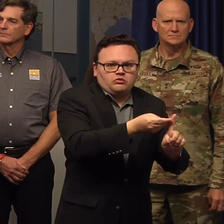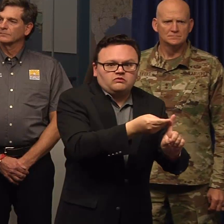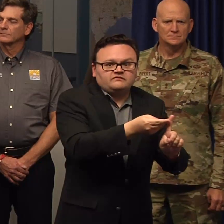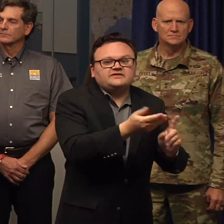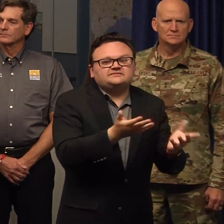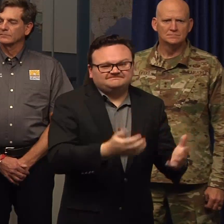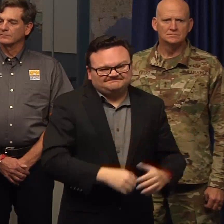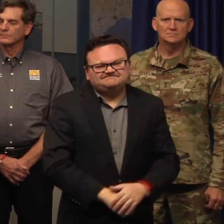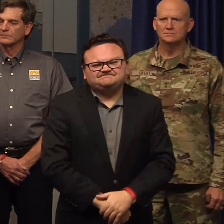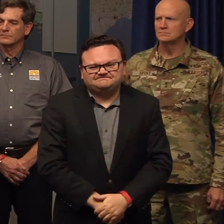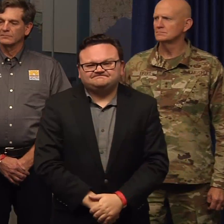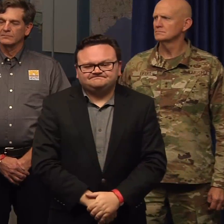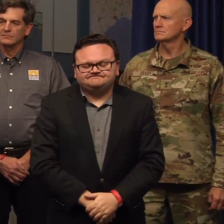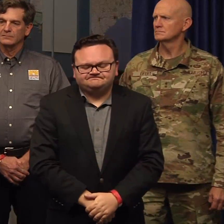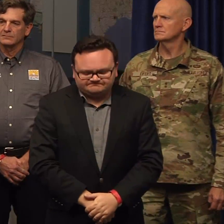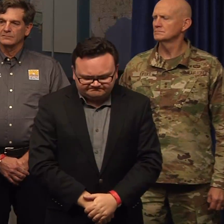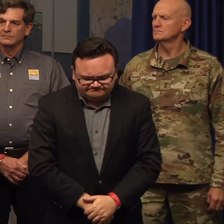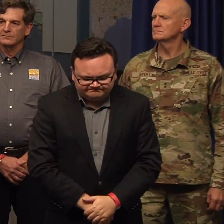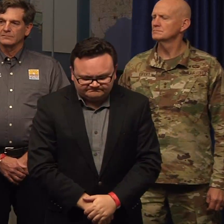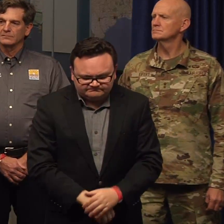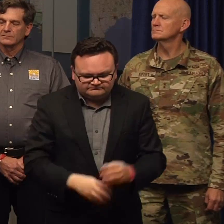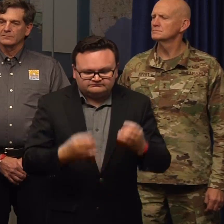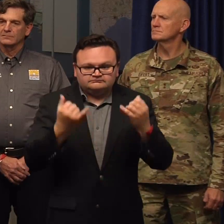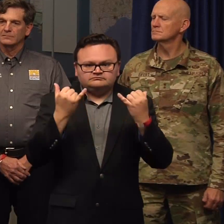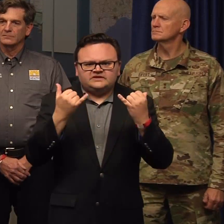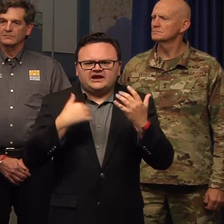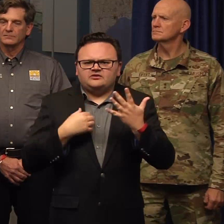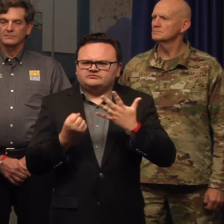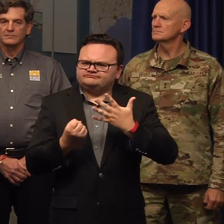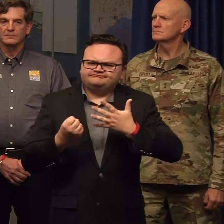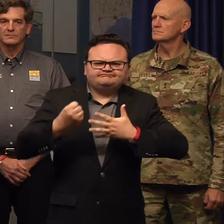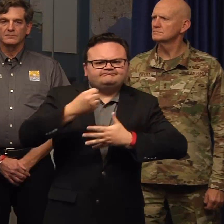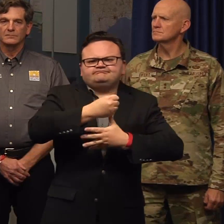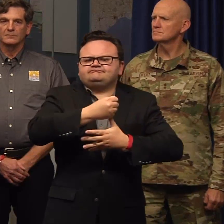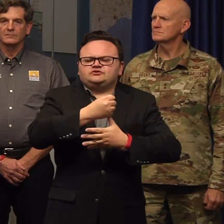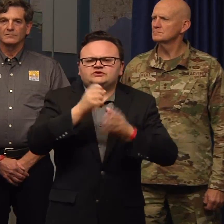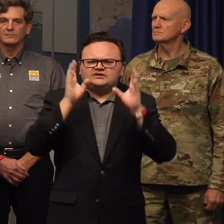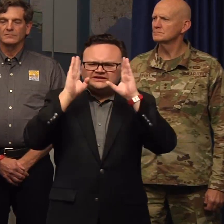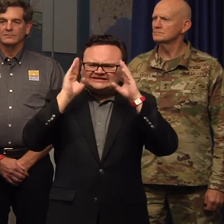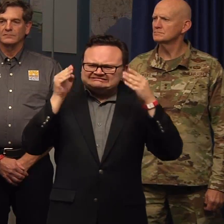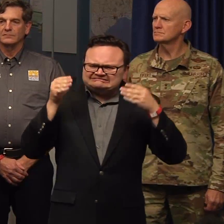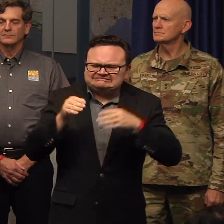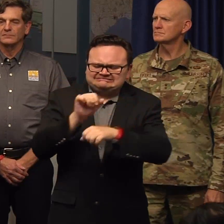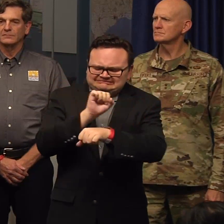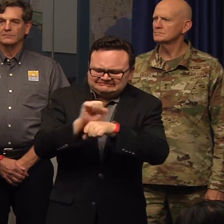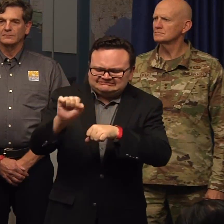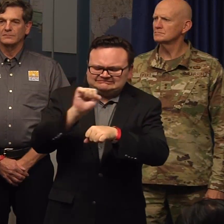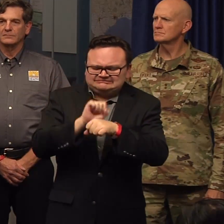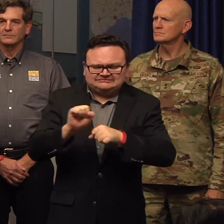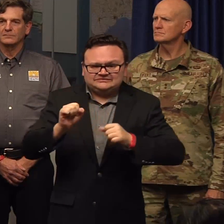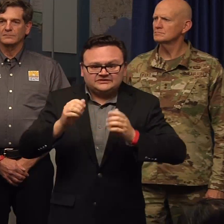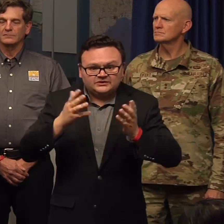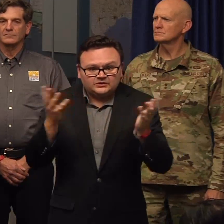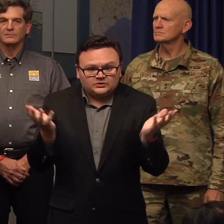DEATH IN BROWARD WAS THAT WAS POTENTIALLY TRANSMITTED BY SOMEONE WHO WAS ASYMPTOMATIC AND WORKING ON THE STAFF, THAT'S WHY I APPRECIATE SECRETARY MAYHEW ACTINGQUICKLY FOR THAT .